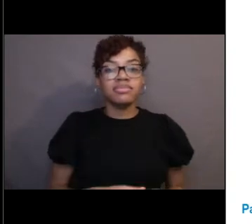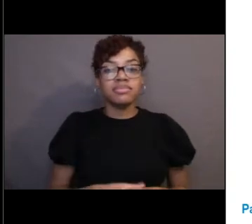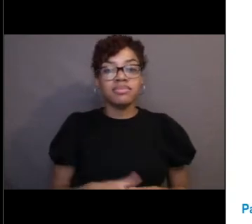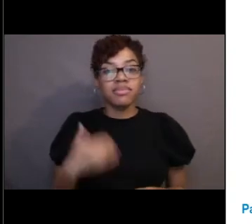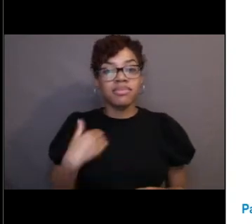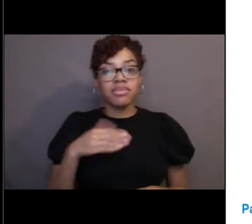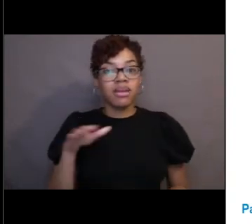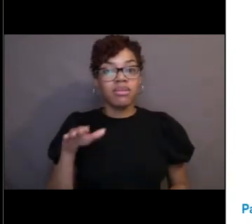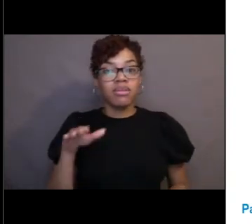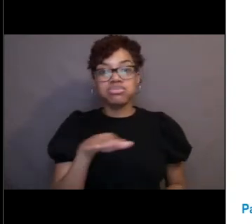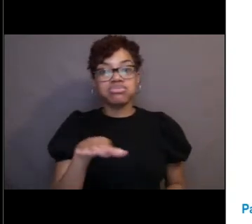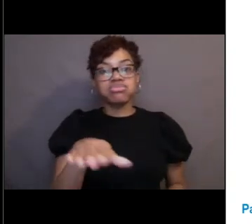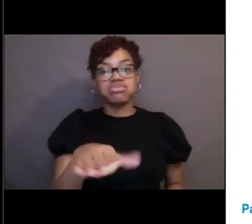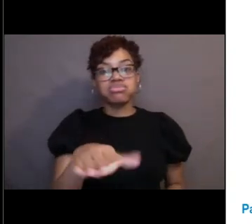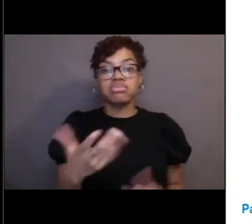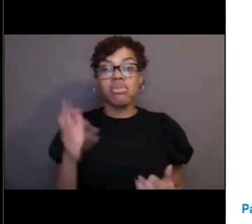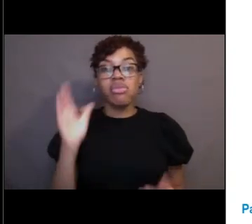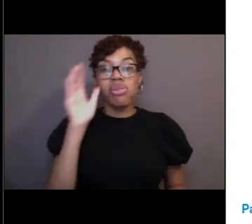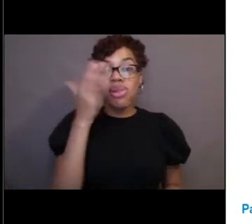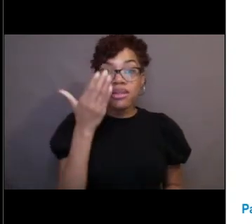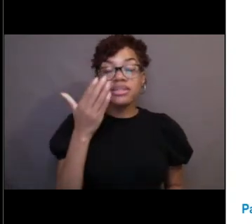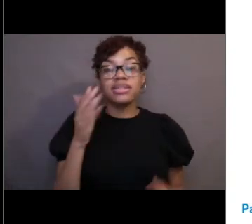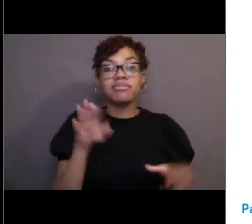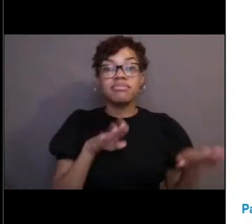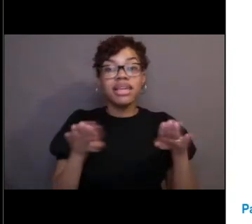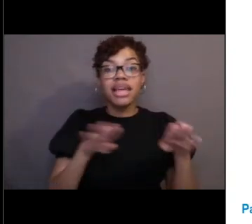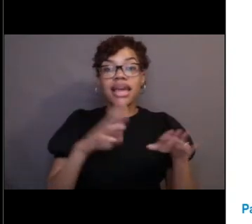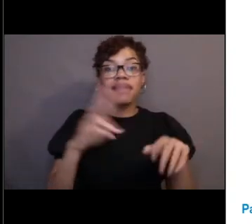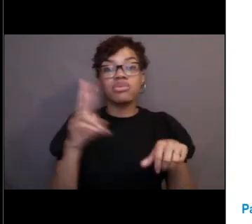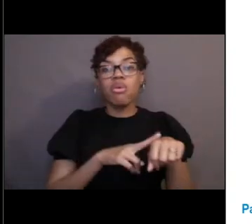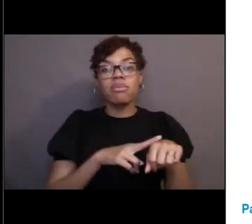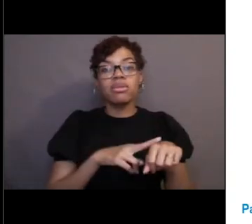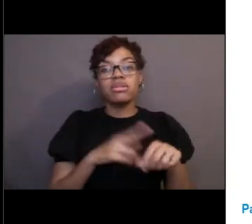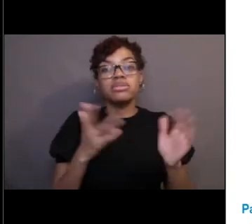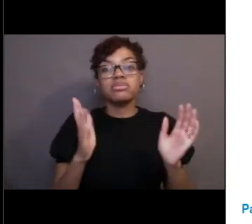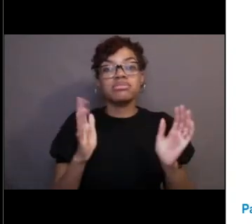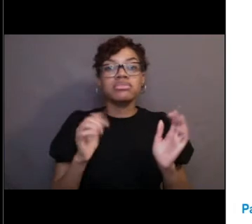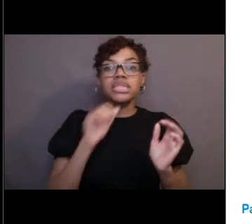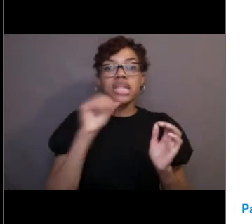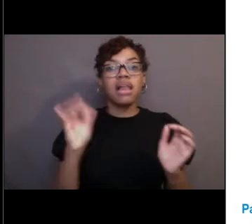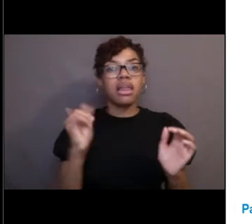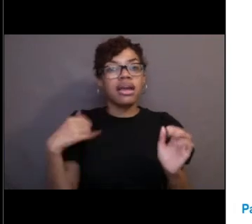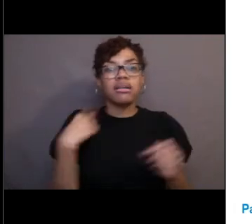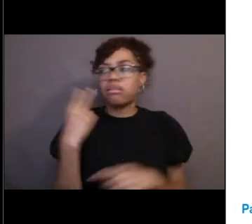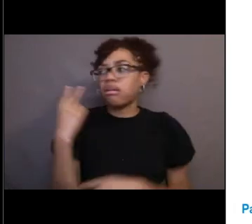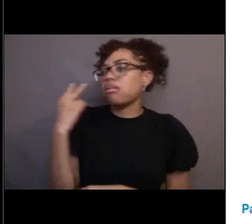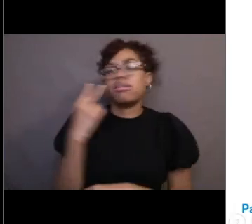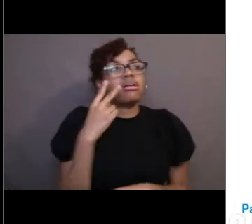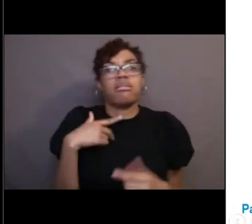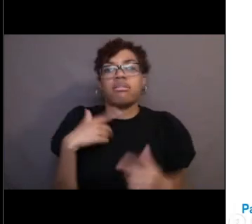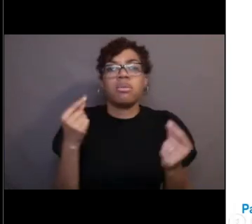And it seems to behave normally as if the tag wasn't there. It doesn't seem to be very bothered by that tag.